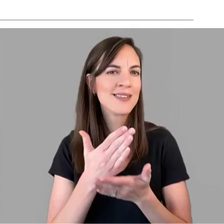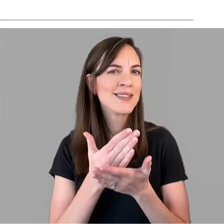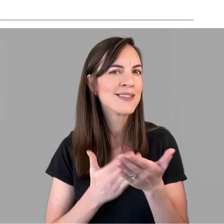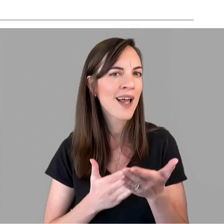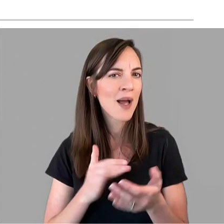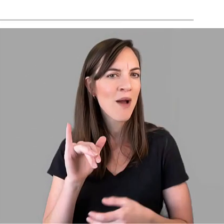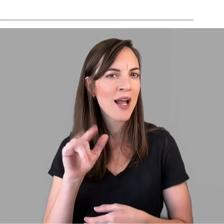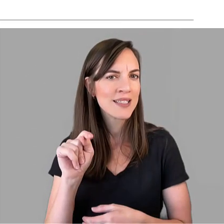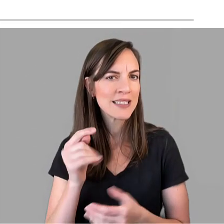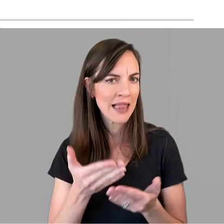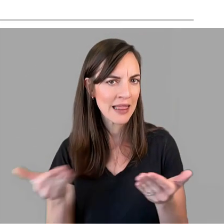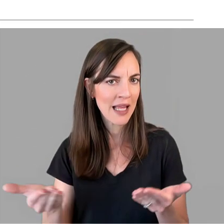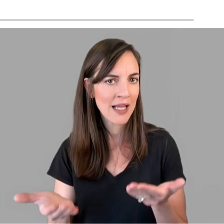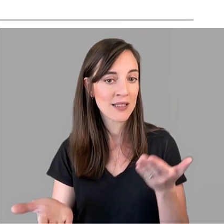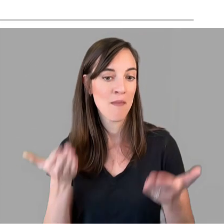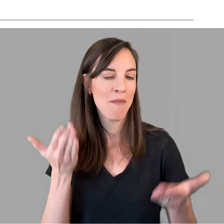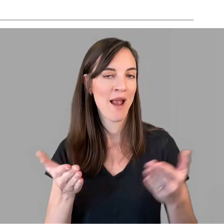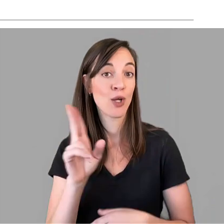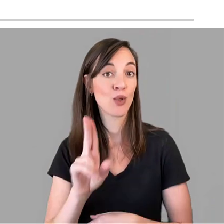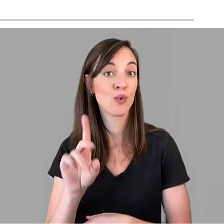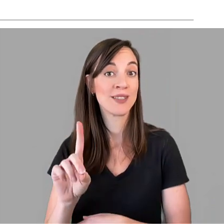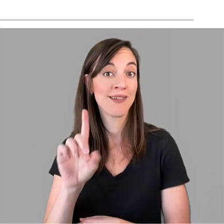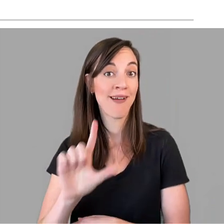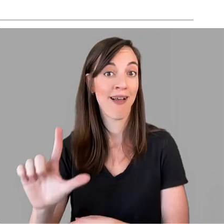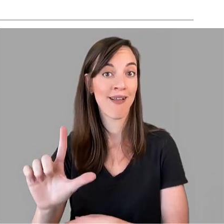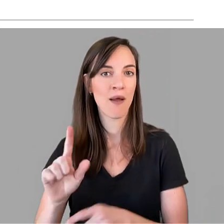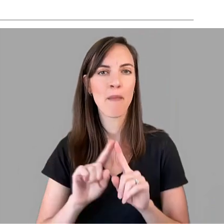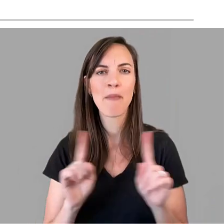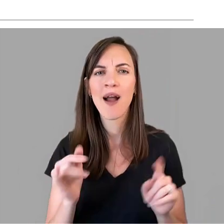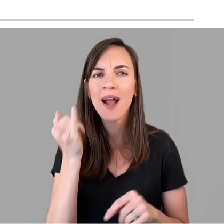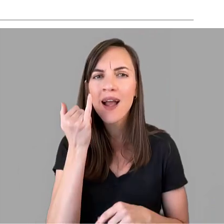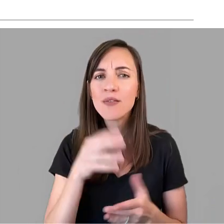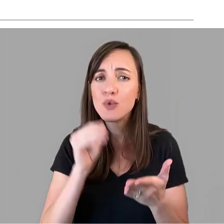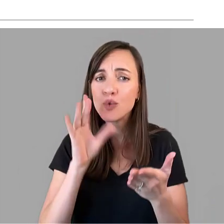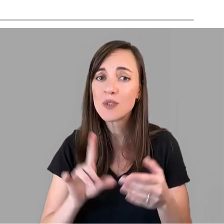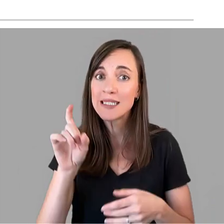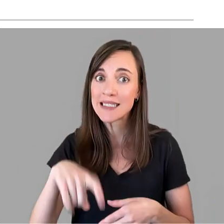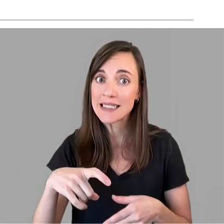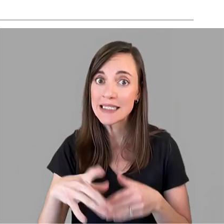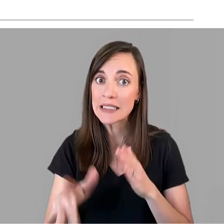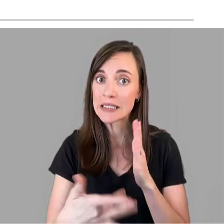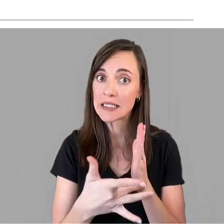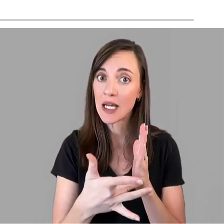Some of these IT tools may be applied as Universal Design for Learning (UDL). But